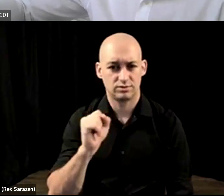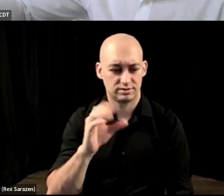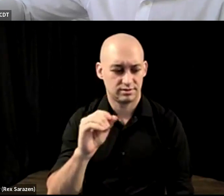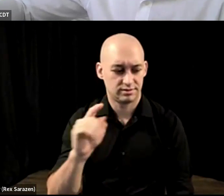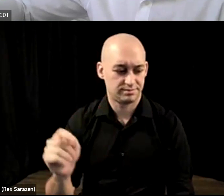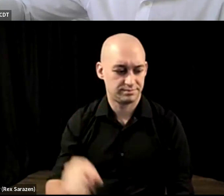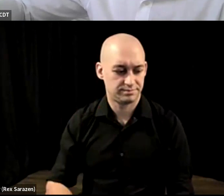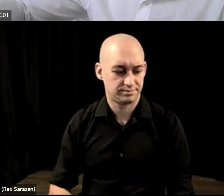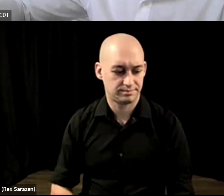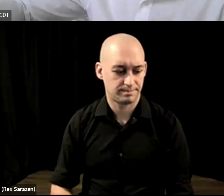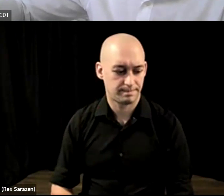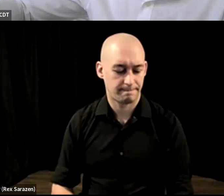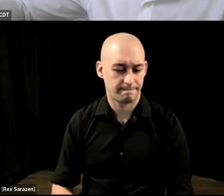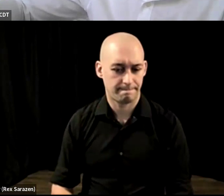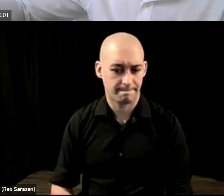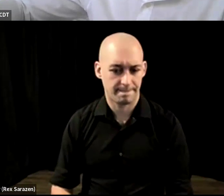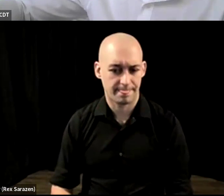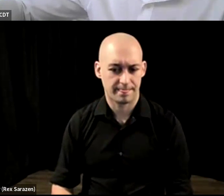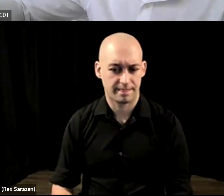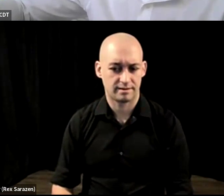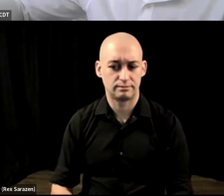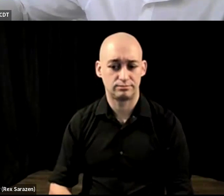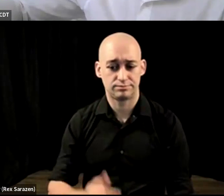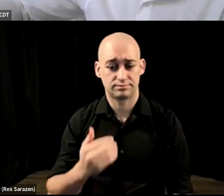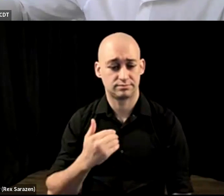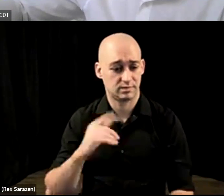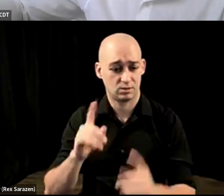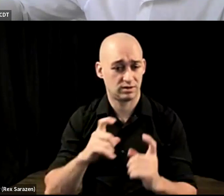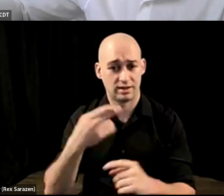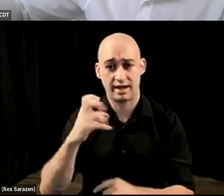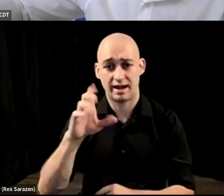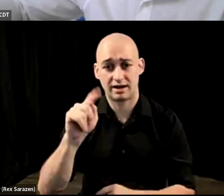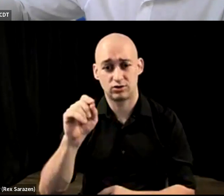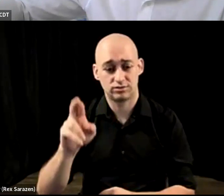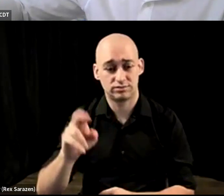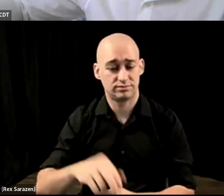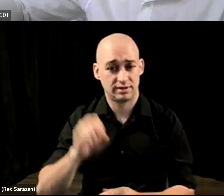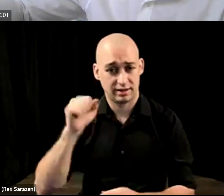Hector, you can unmute and ask your question. Thank you. Can you hear me? Okay, thank you. I,